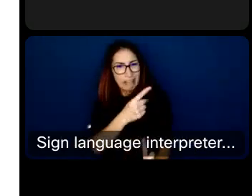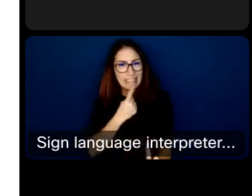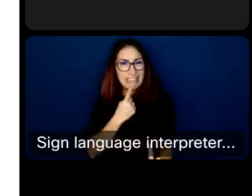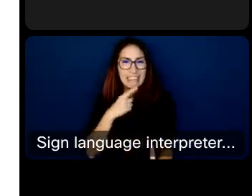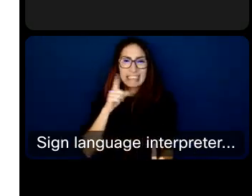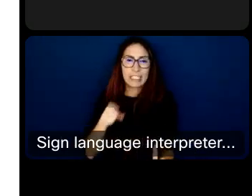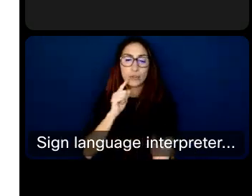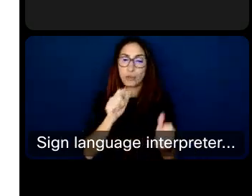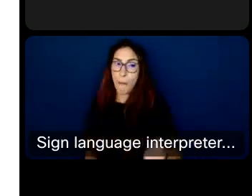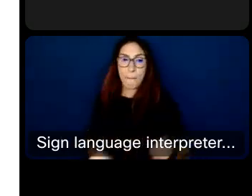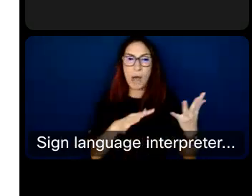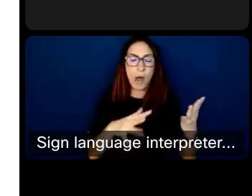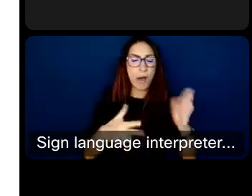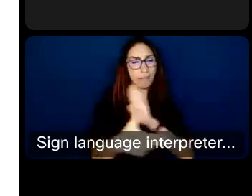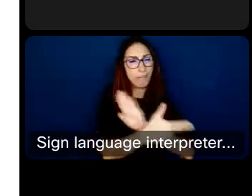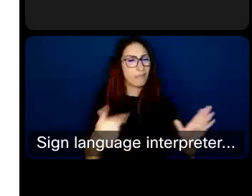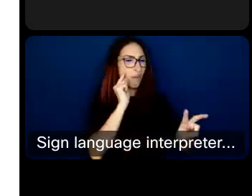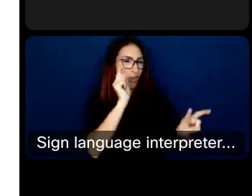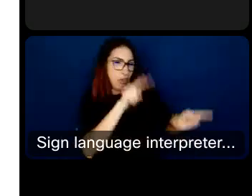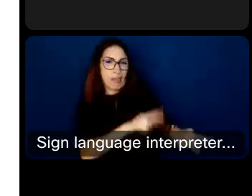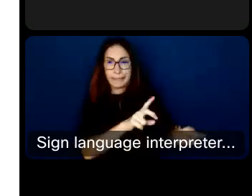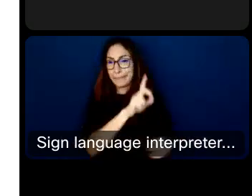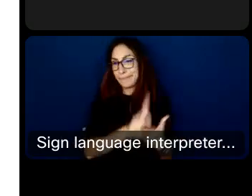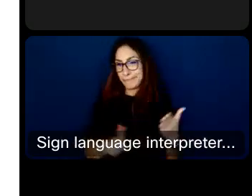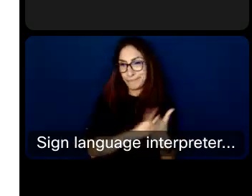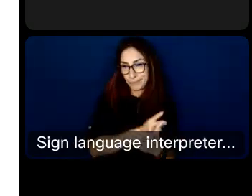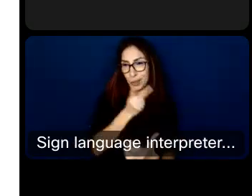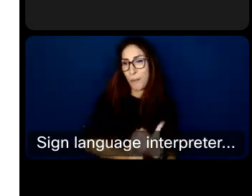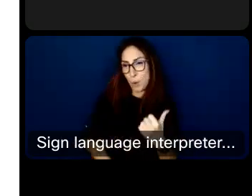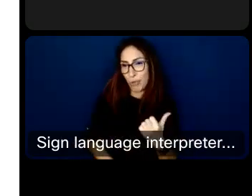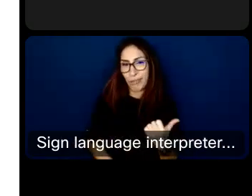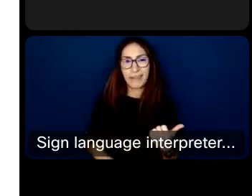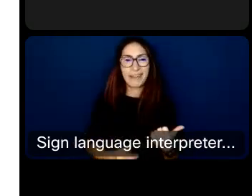discrimination. HIV stigma and discrimination is not something